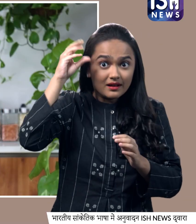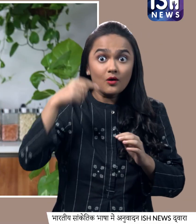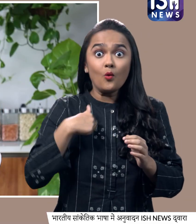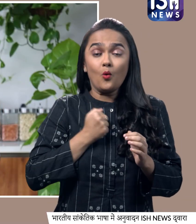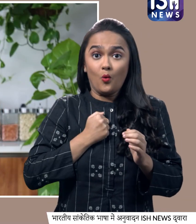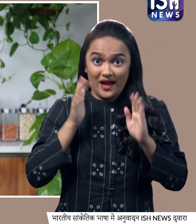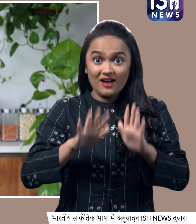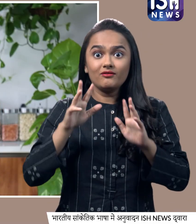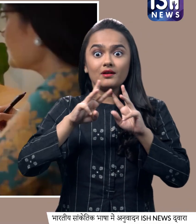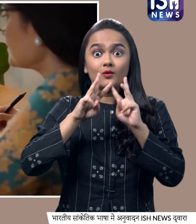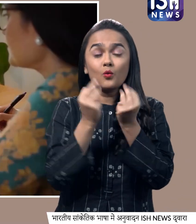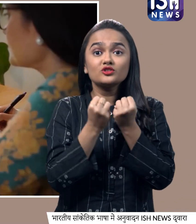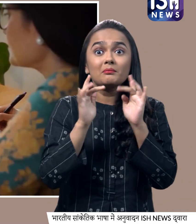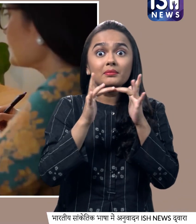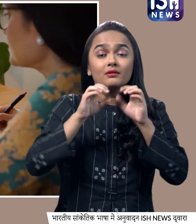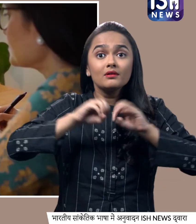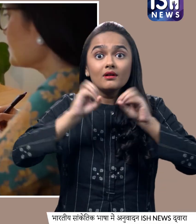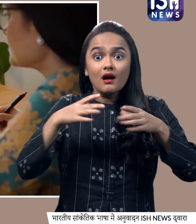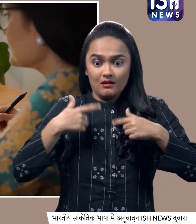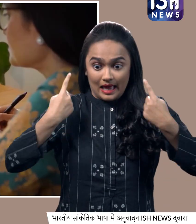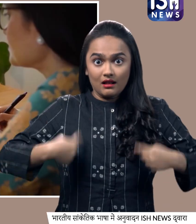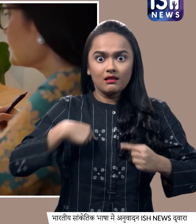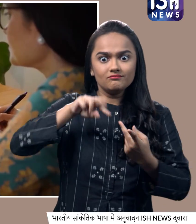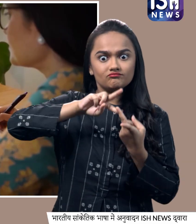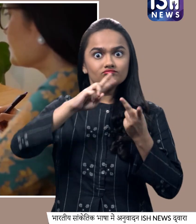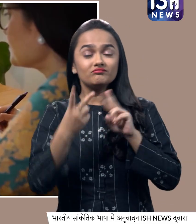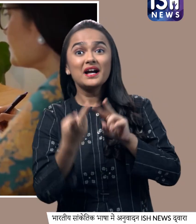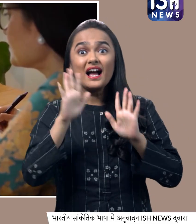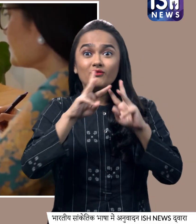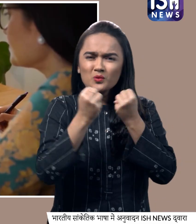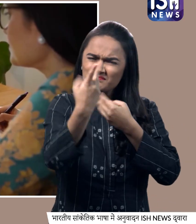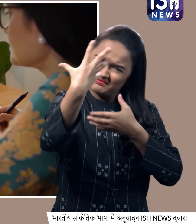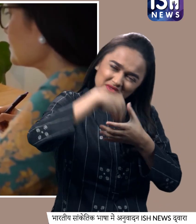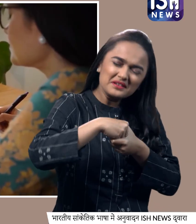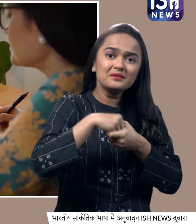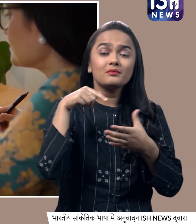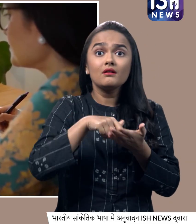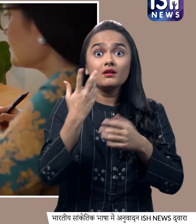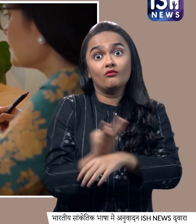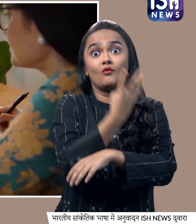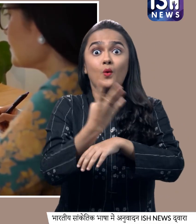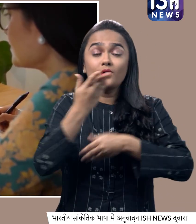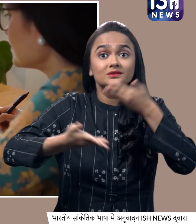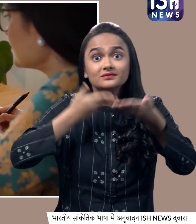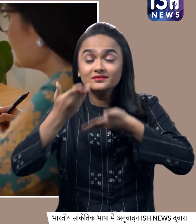do attend our online health transformation workshop It's a 4 hour long workshop